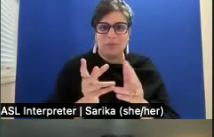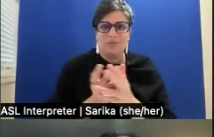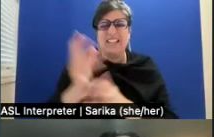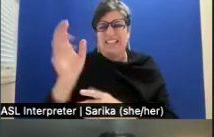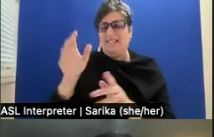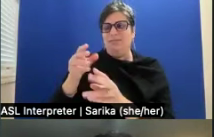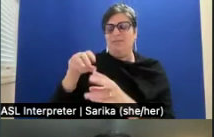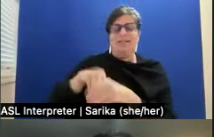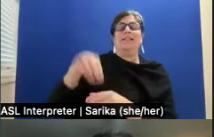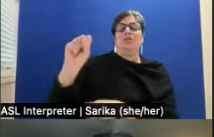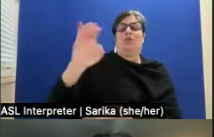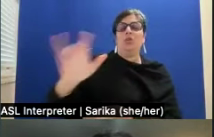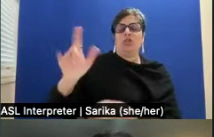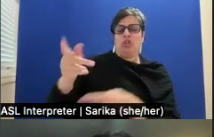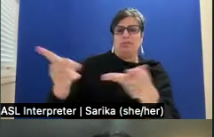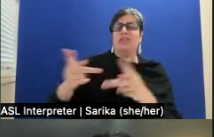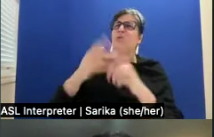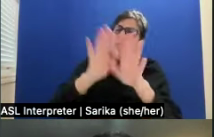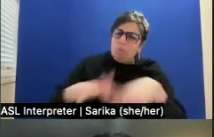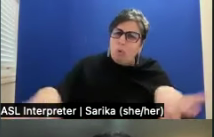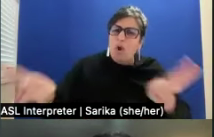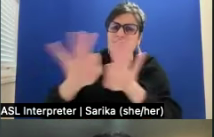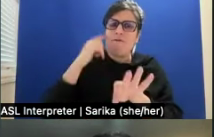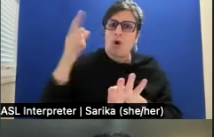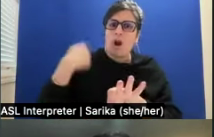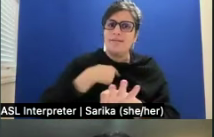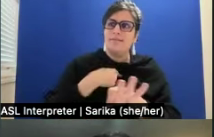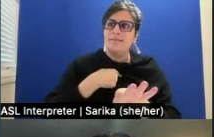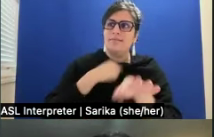that it was really important to us to go back and kind of think about,